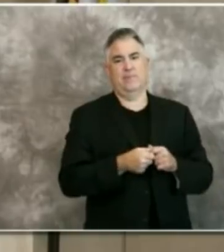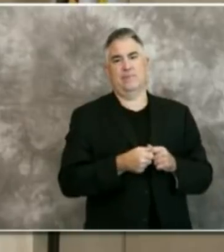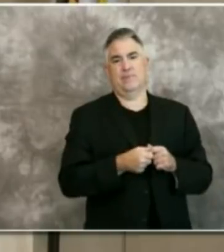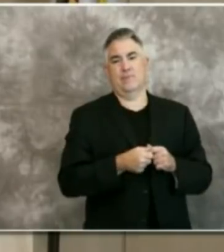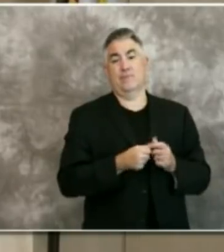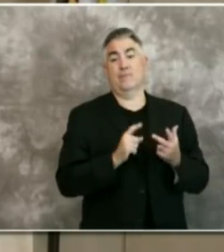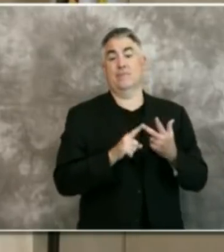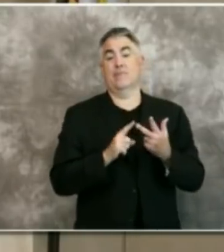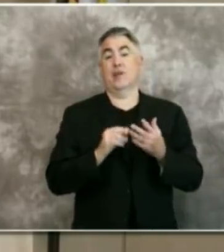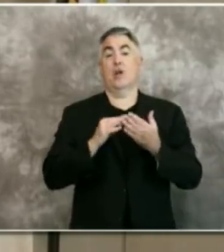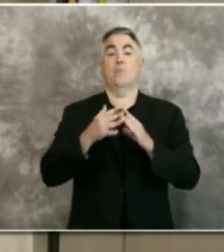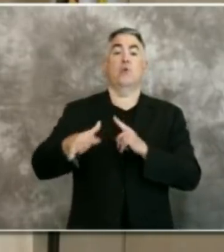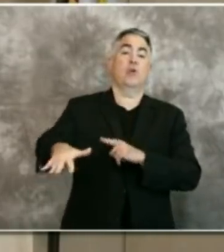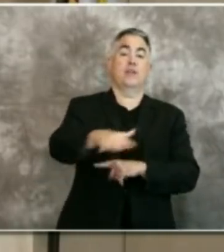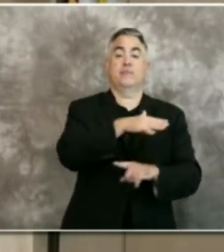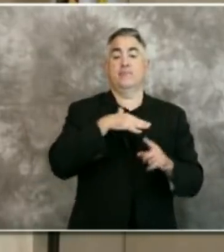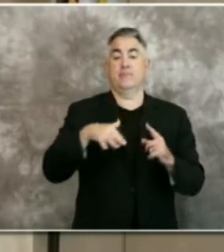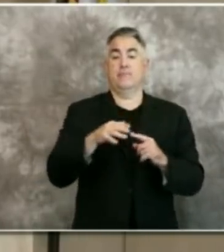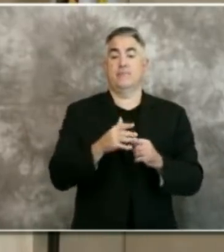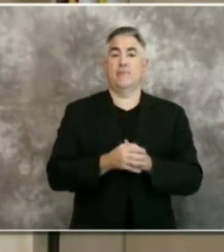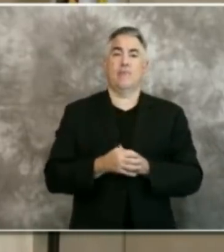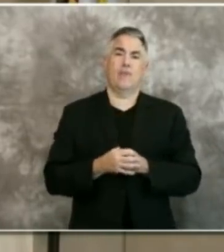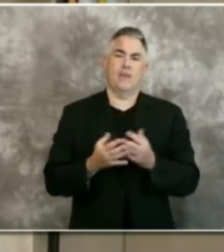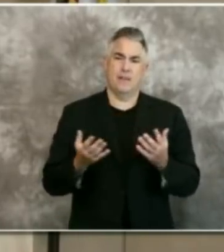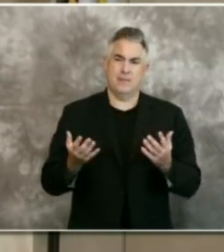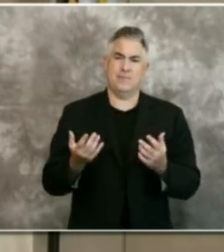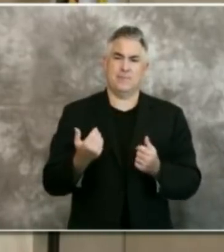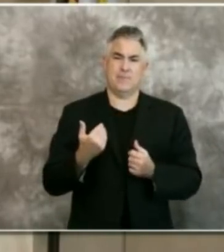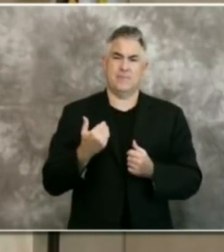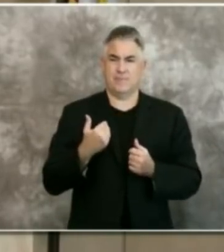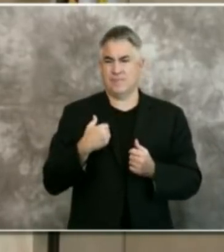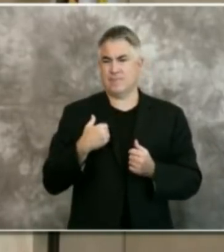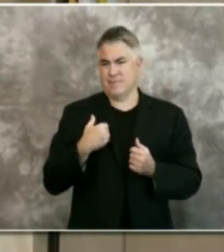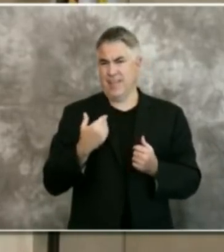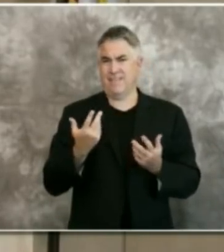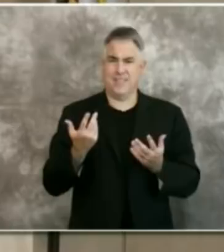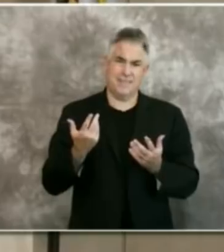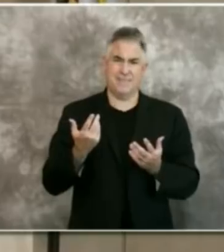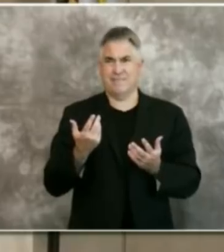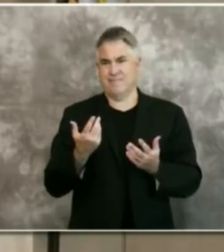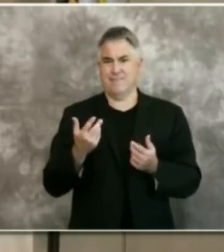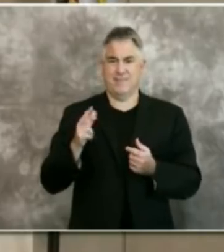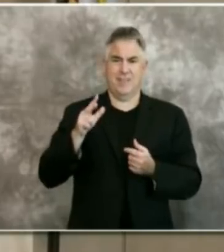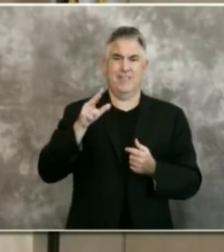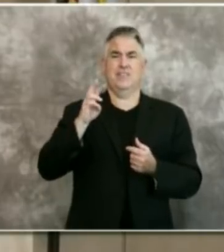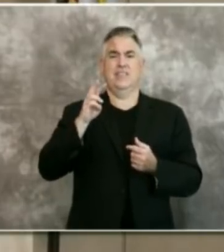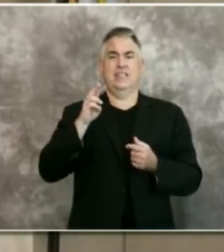IN THIS CATEGORY. WE HAD ONE IN NEW OUTBREAK REPORTED SINCE YESTERDAY. AND LASTLY IN